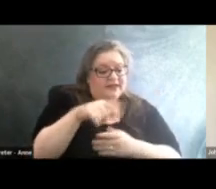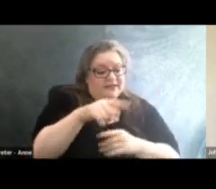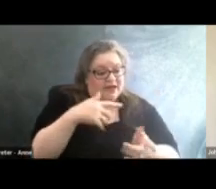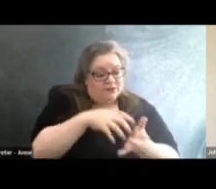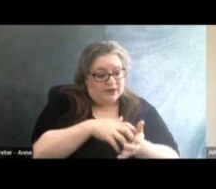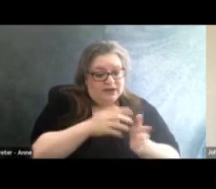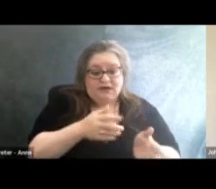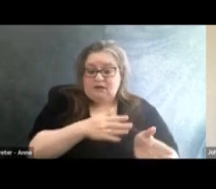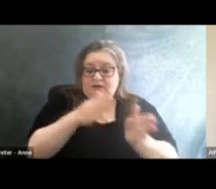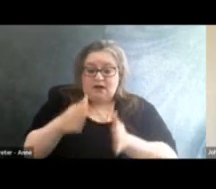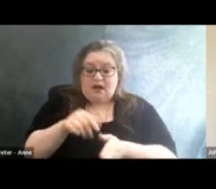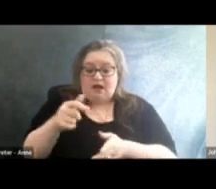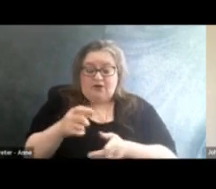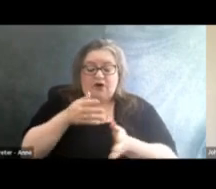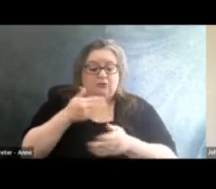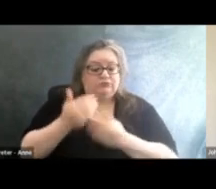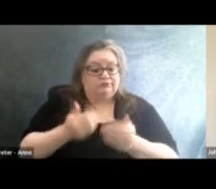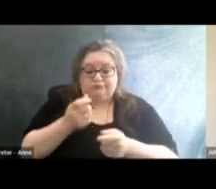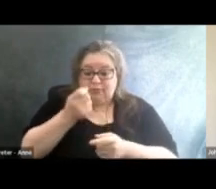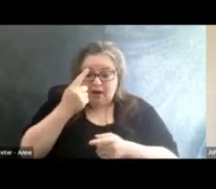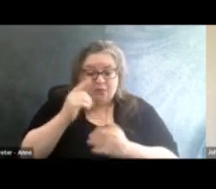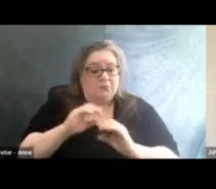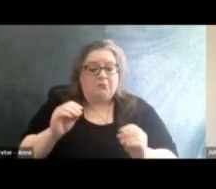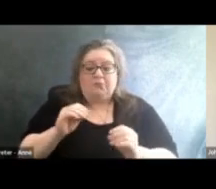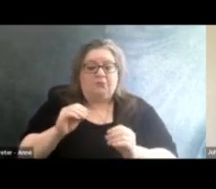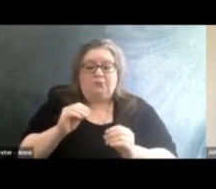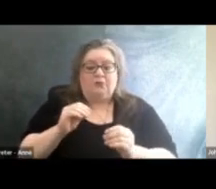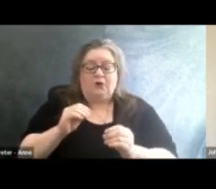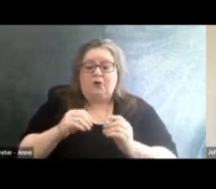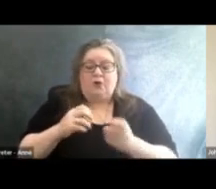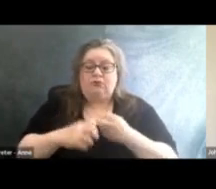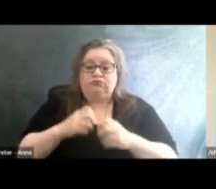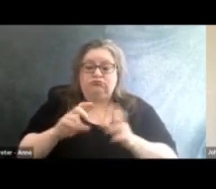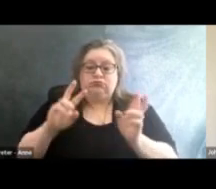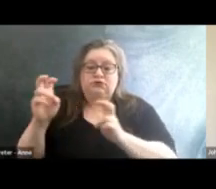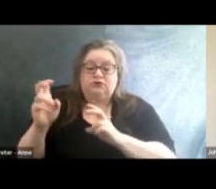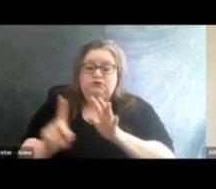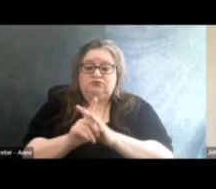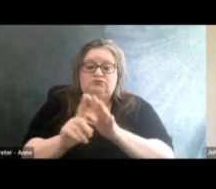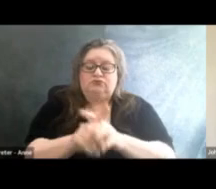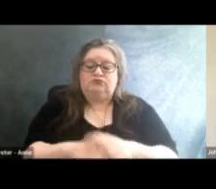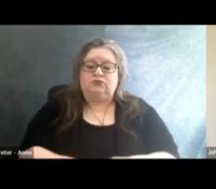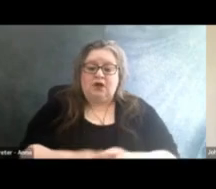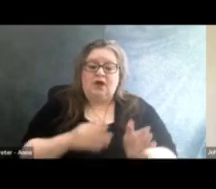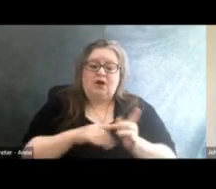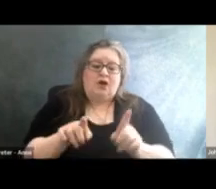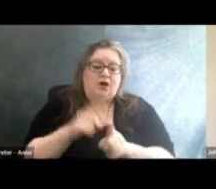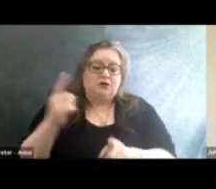others where they don't and and again, you know, we should always be thinking of this as a